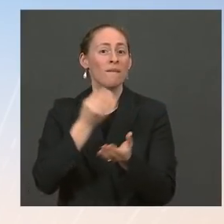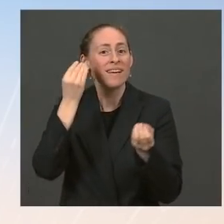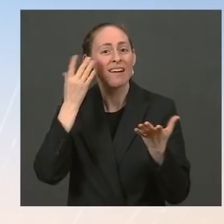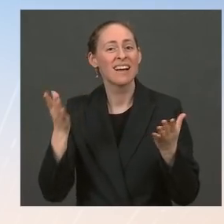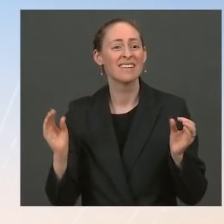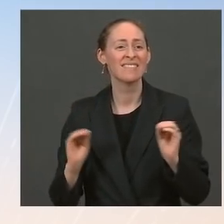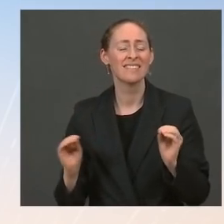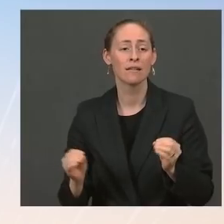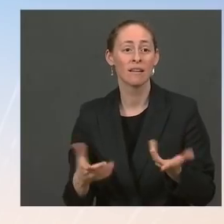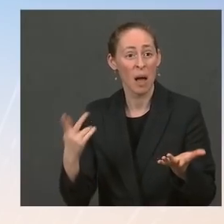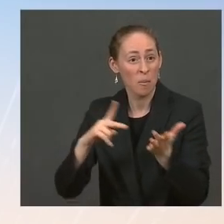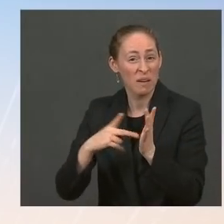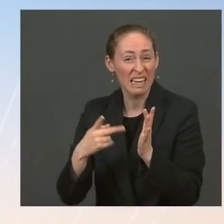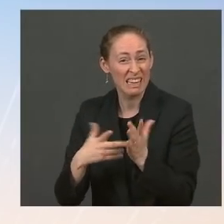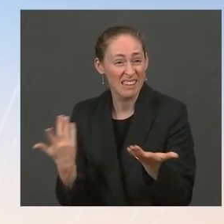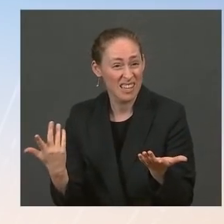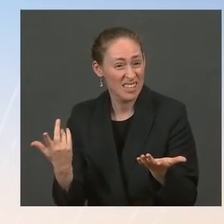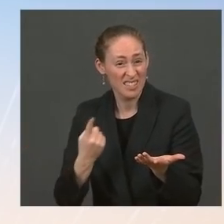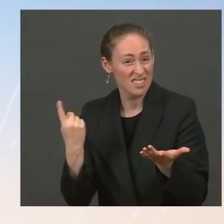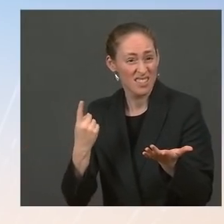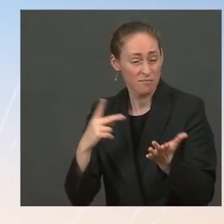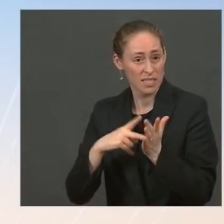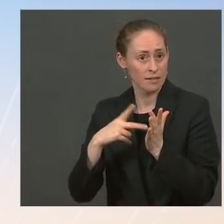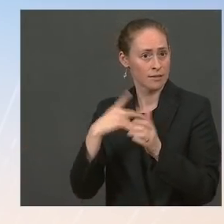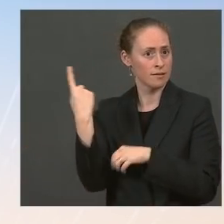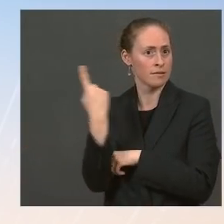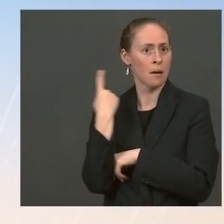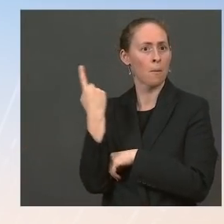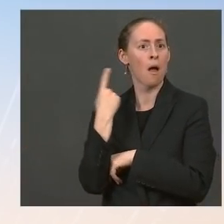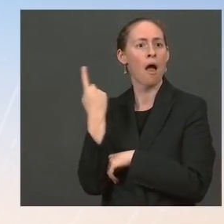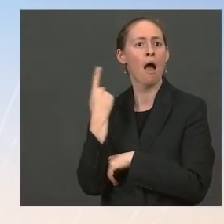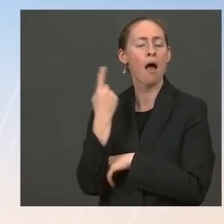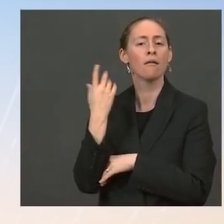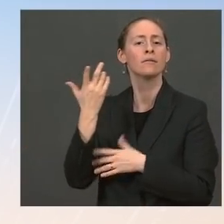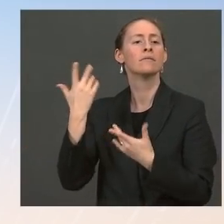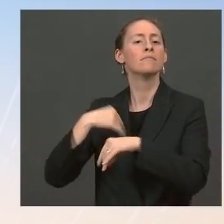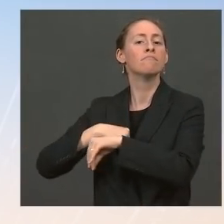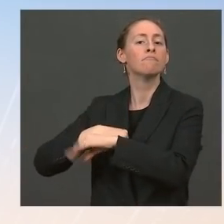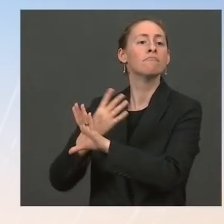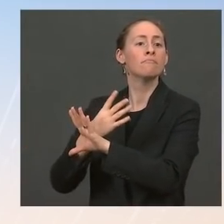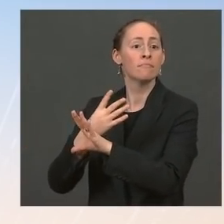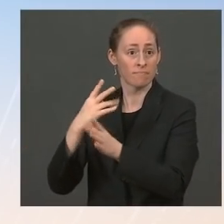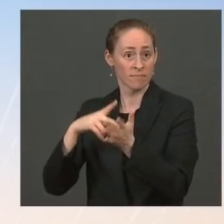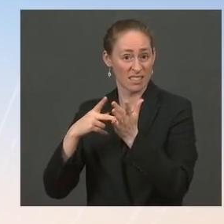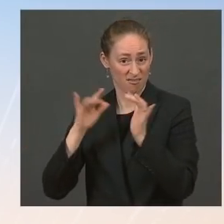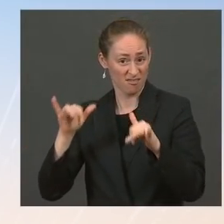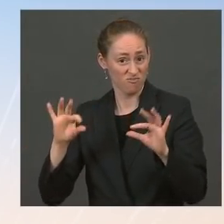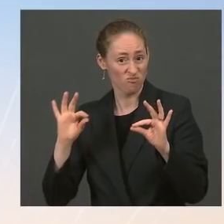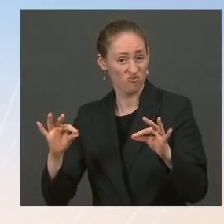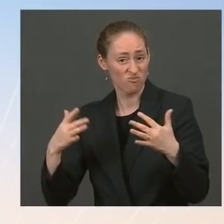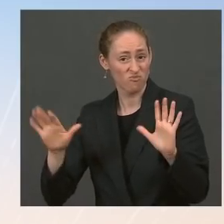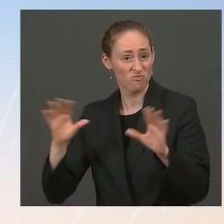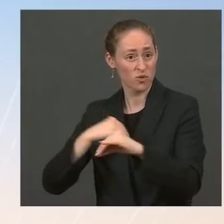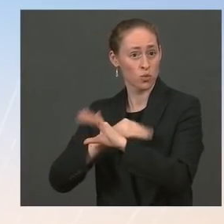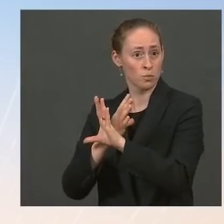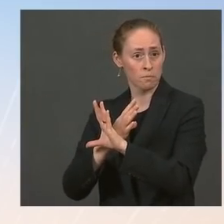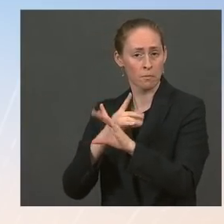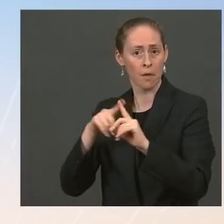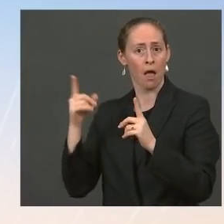Is it clear to somebody who has a Zoom meeting with the President that that's what he means if that's not what he says? Ms. Psaki: I think the President has spoken publicly